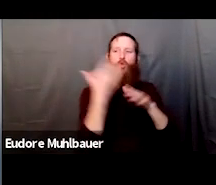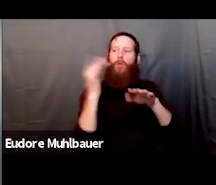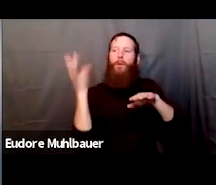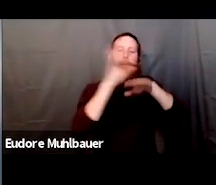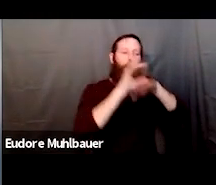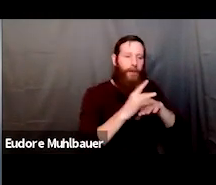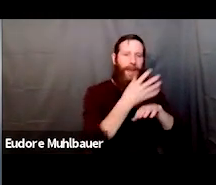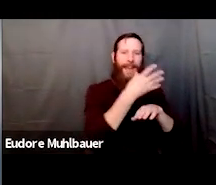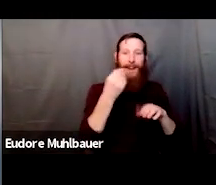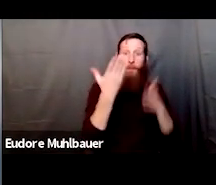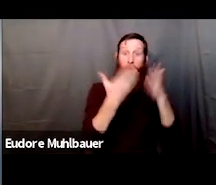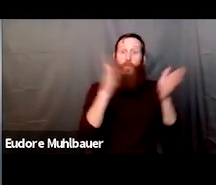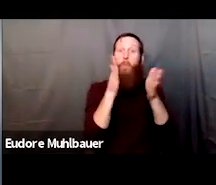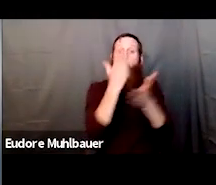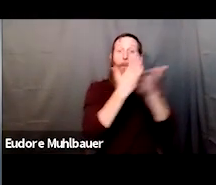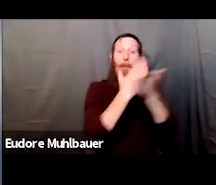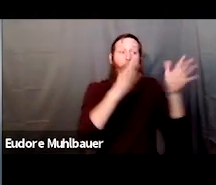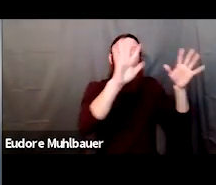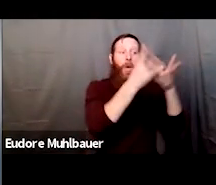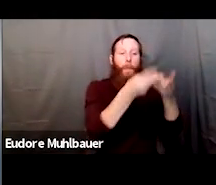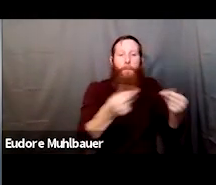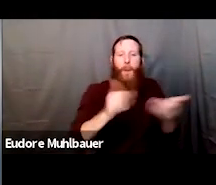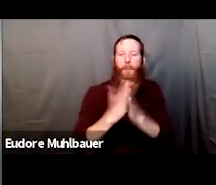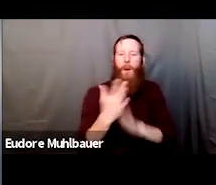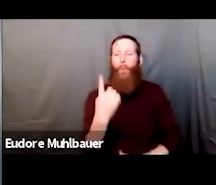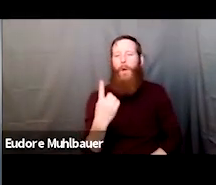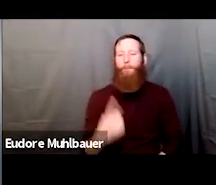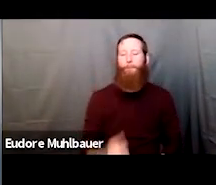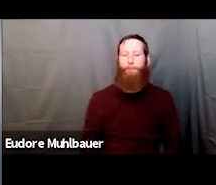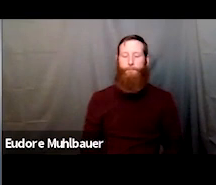and all of the bits of snow might melt into one.